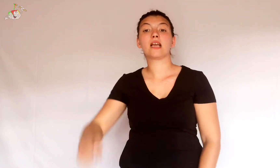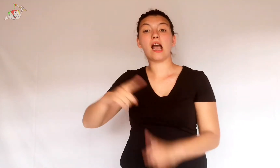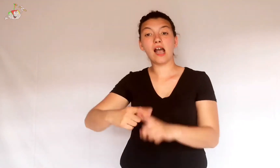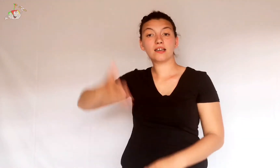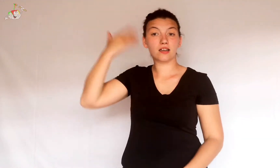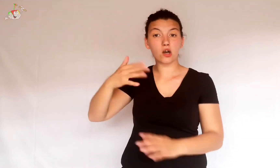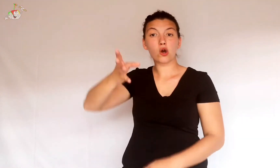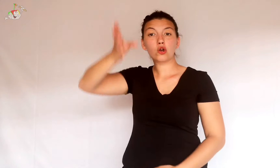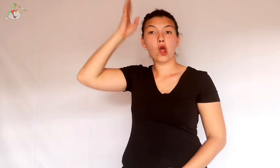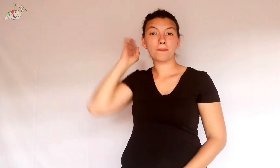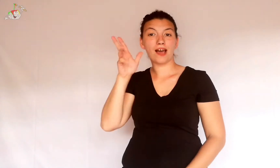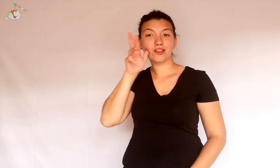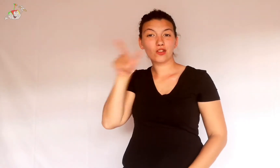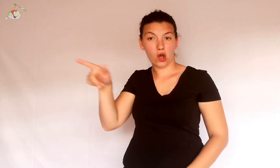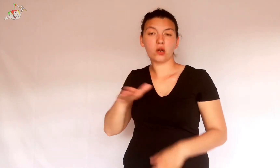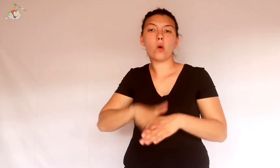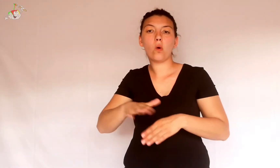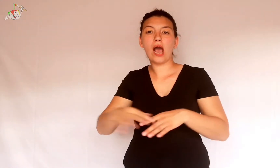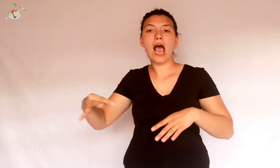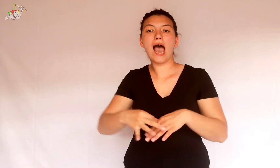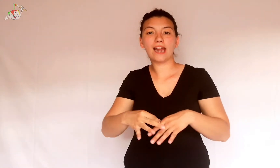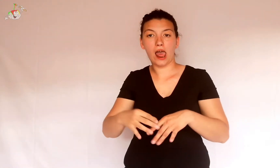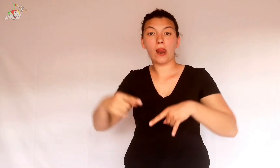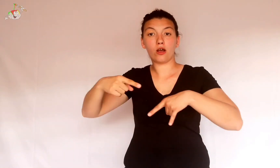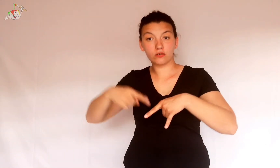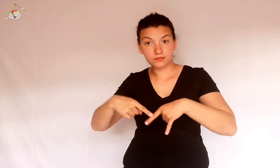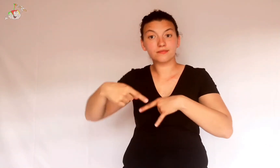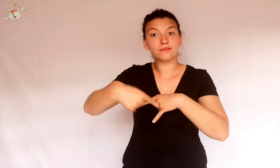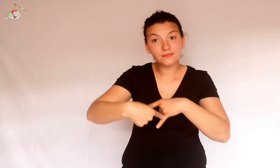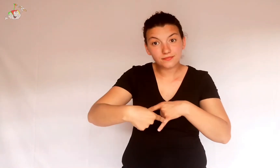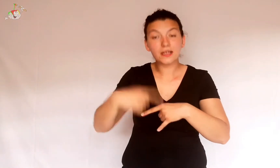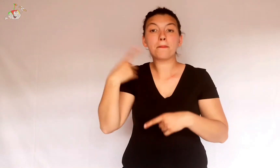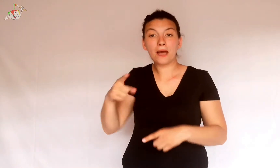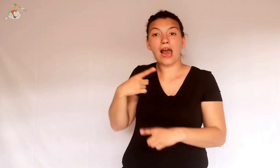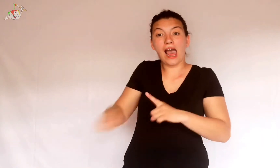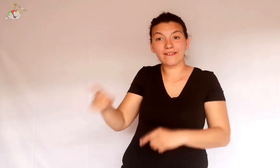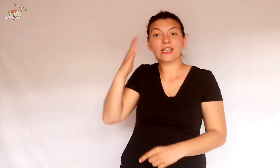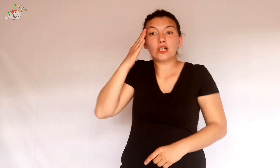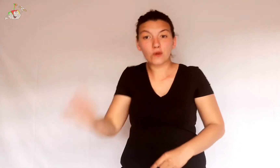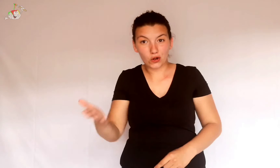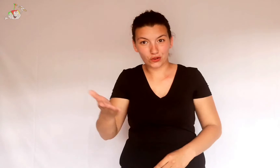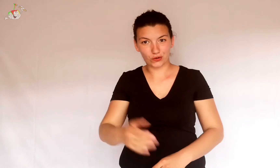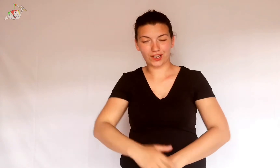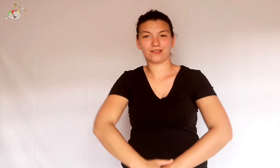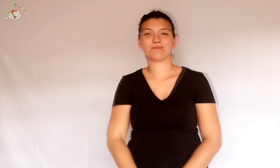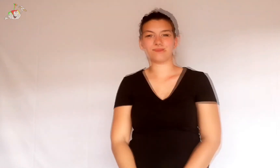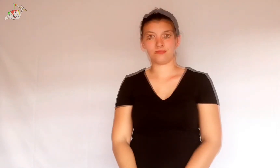In addition, Roman women once wore amulet rings in the index and one in the little finger to ward off misfortune.